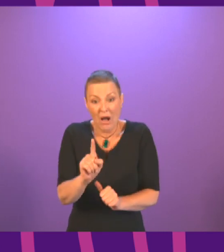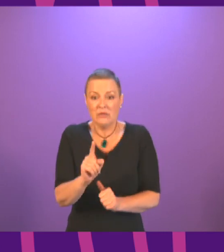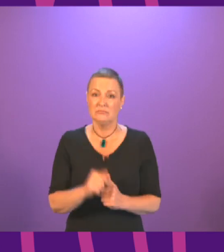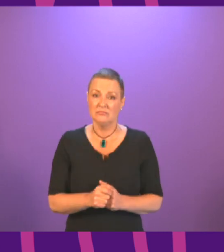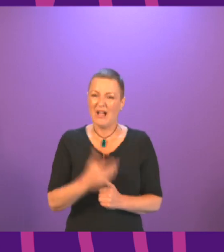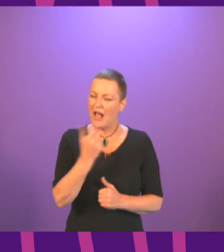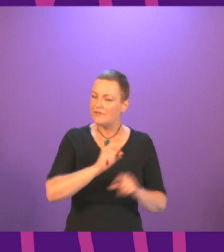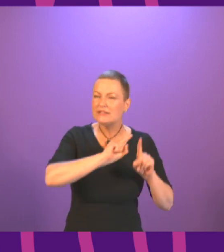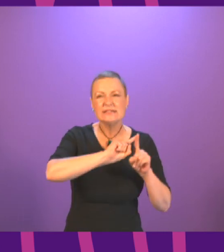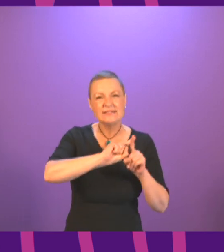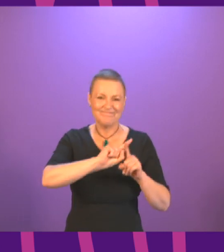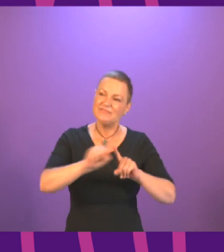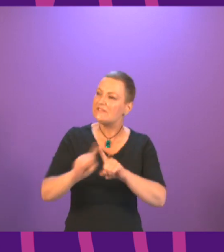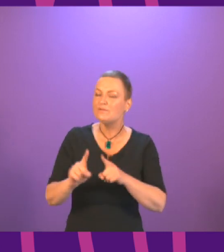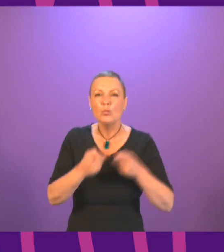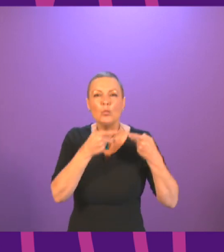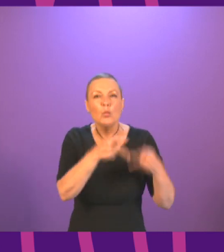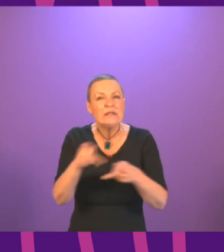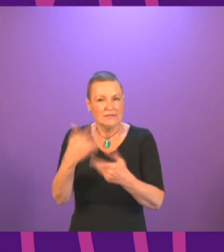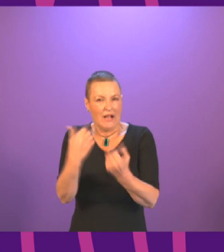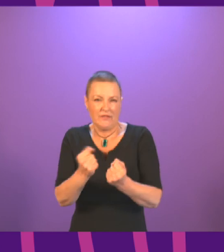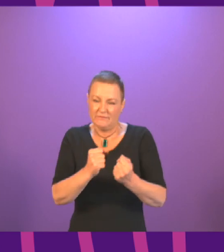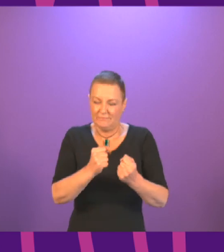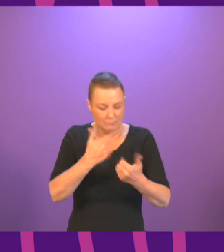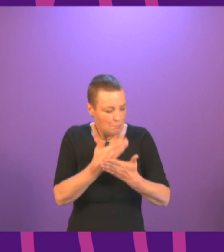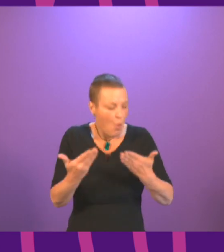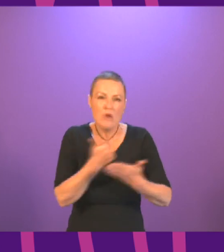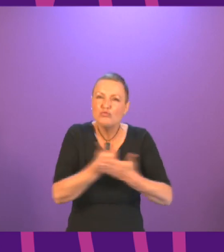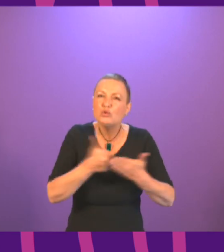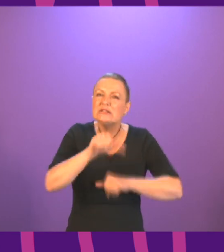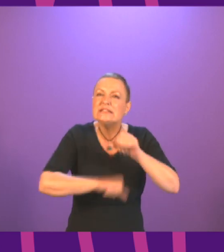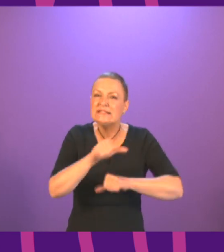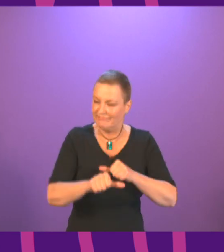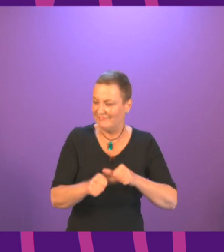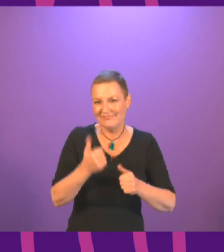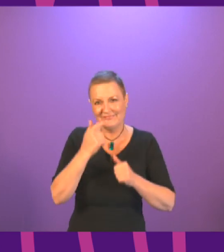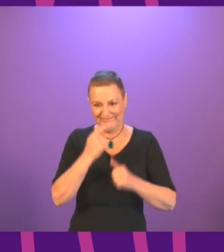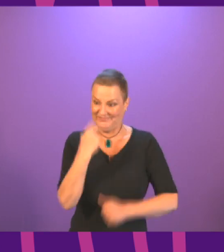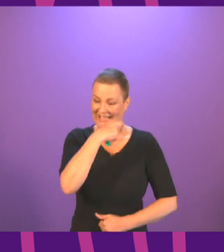individuals. There are other areas where we carry out more routine asymptomatic testing